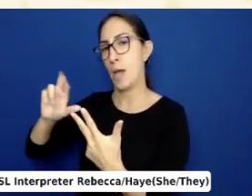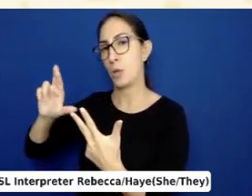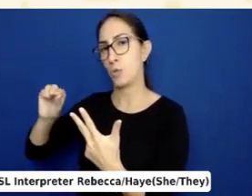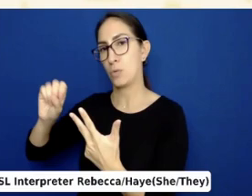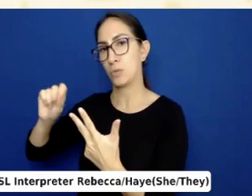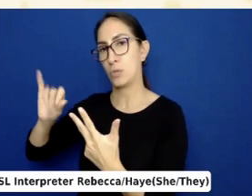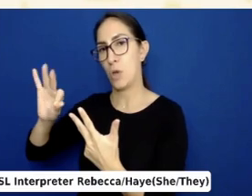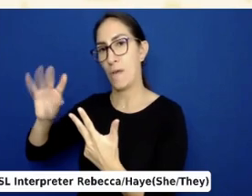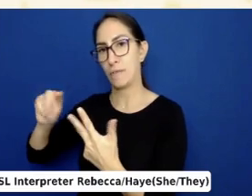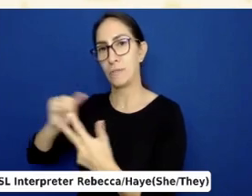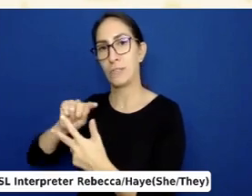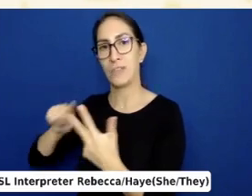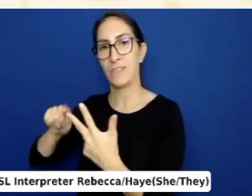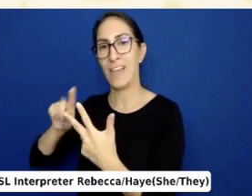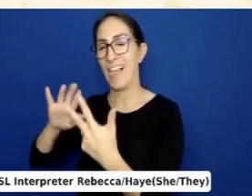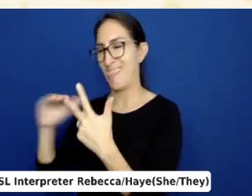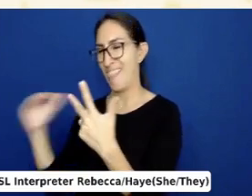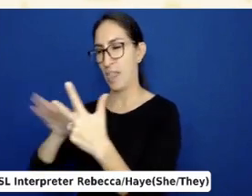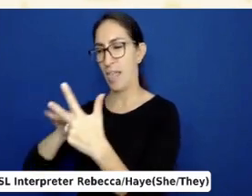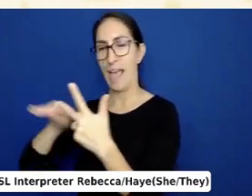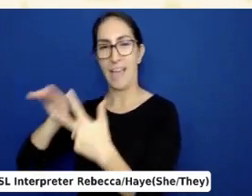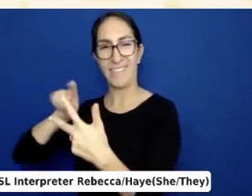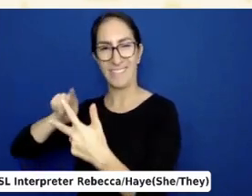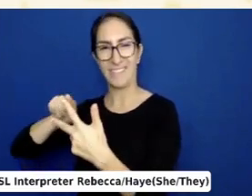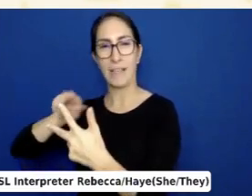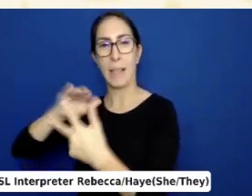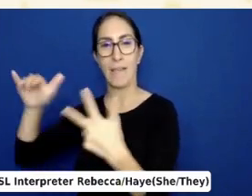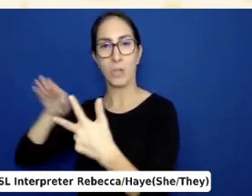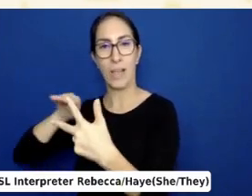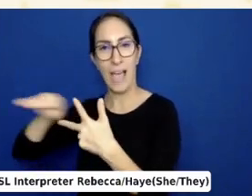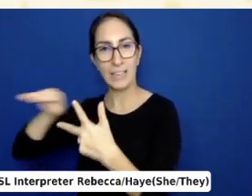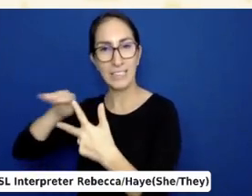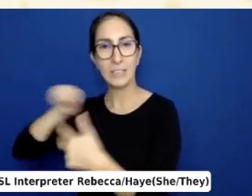of accessibility training sessions you can take. You can start from that.